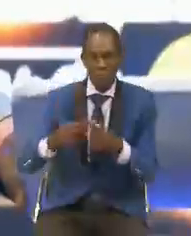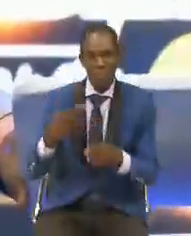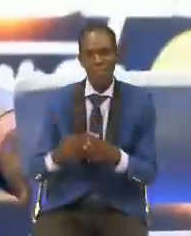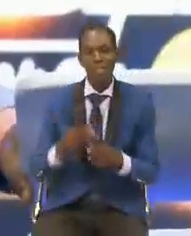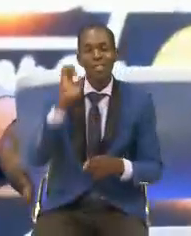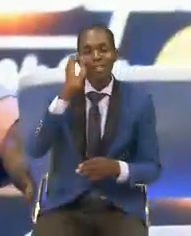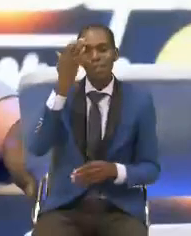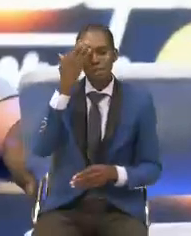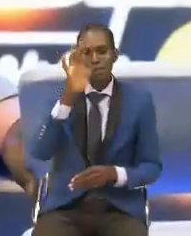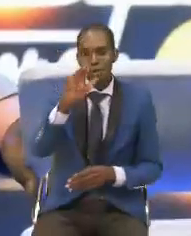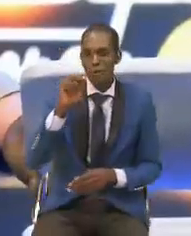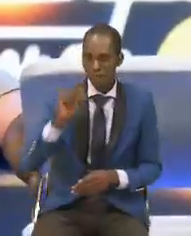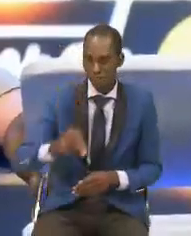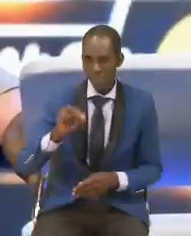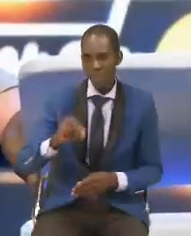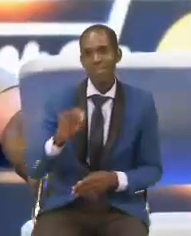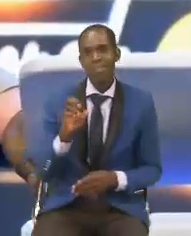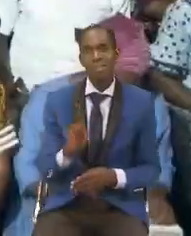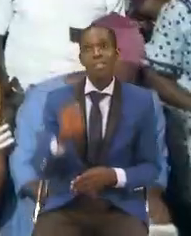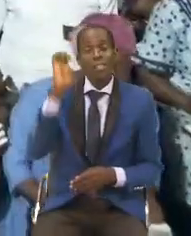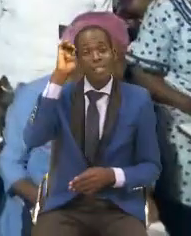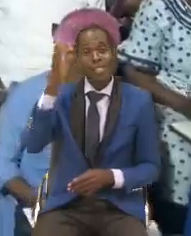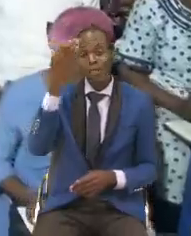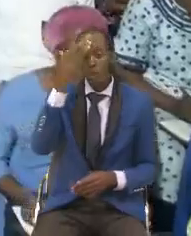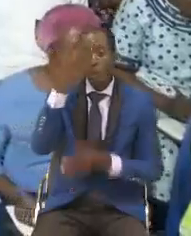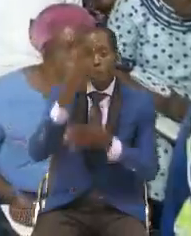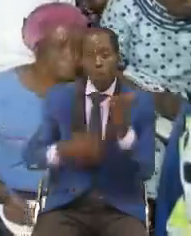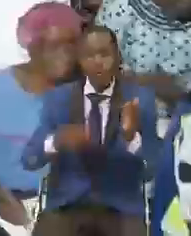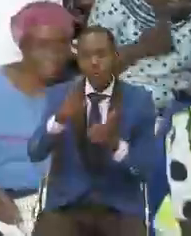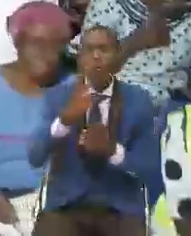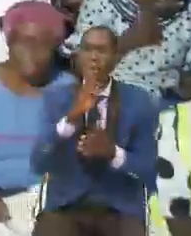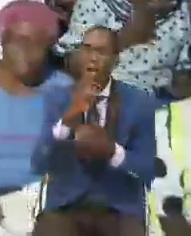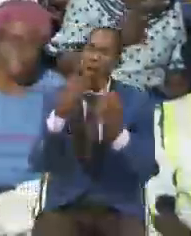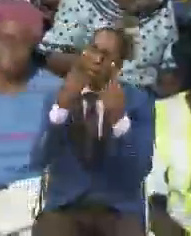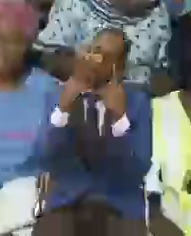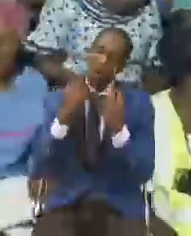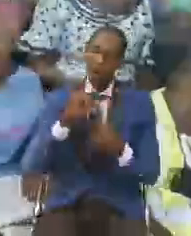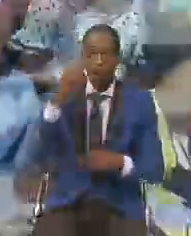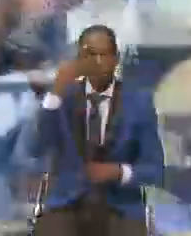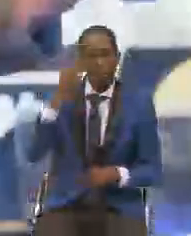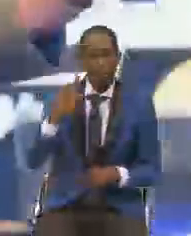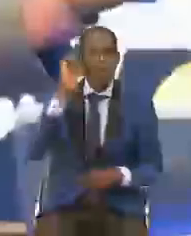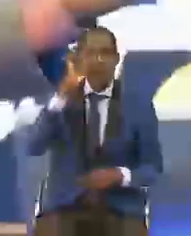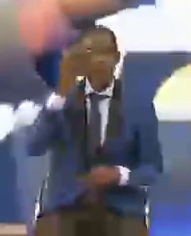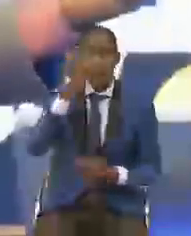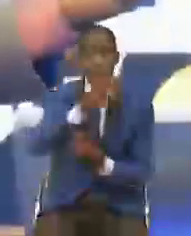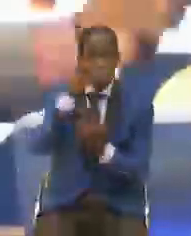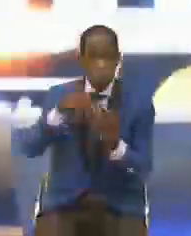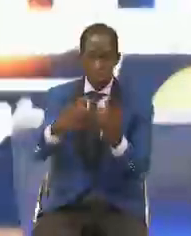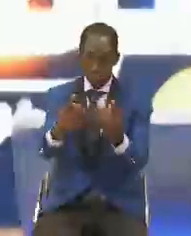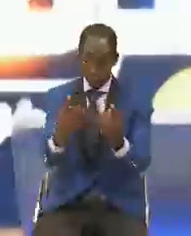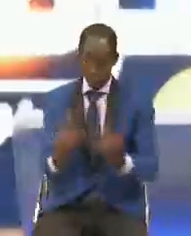he knows your name already he knows your need already he knows what you are crying for already